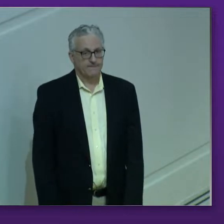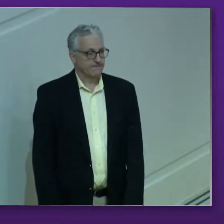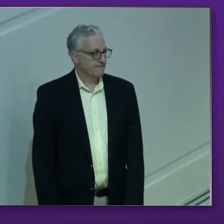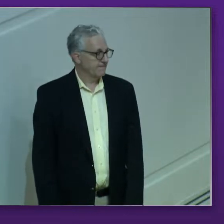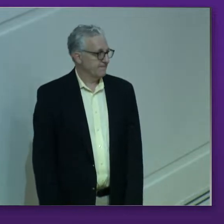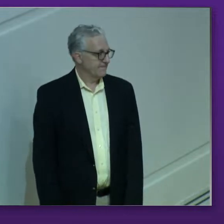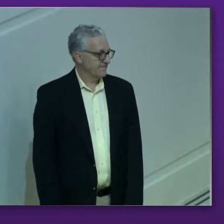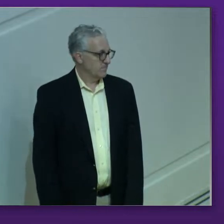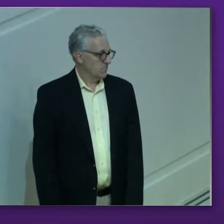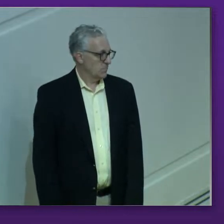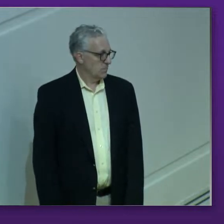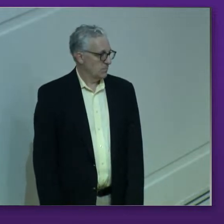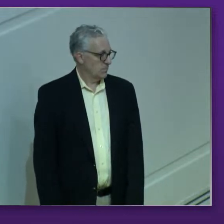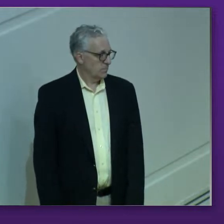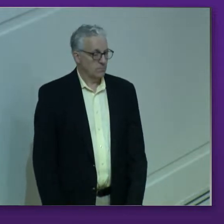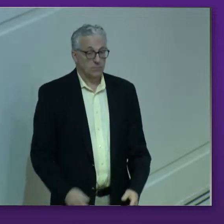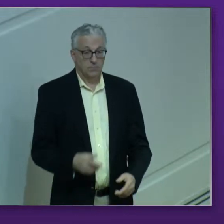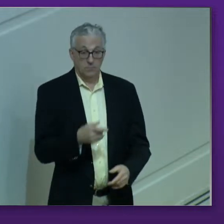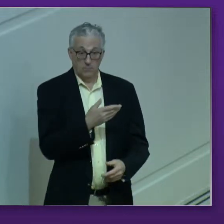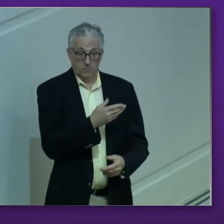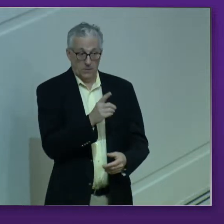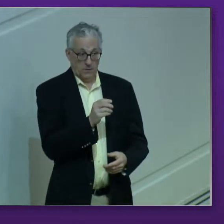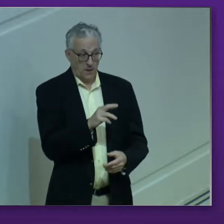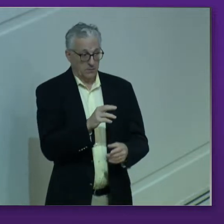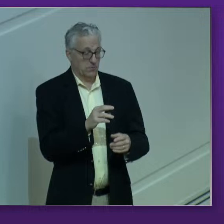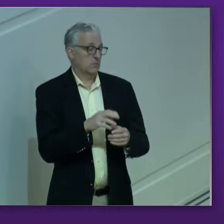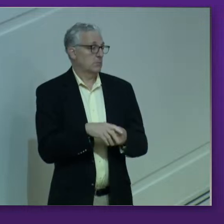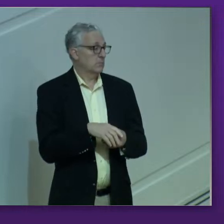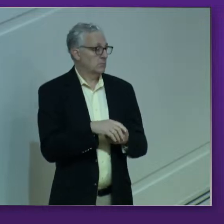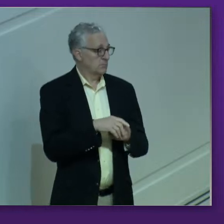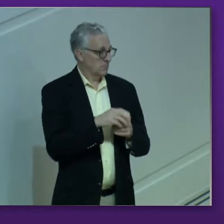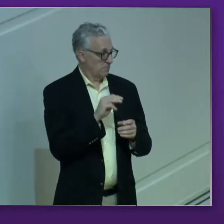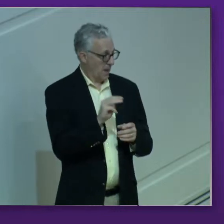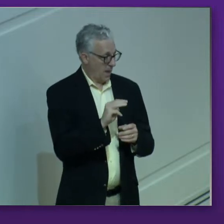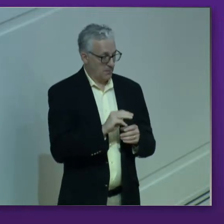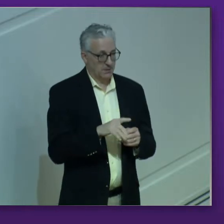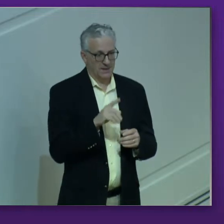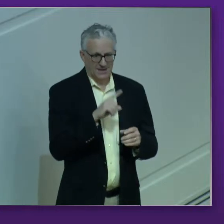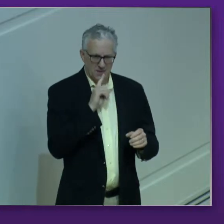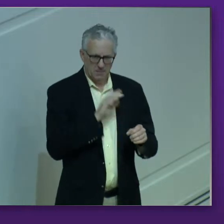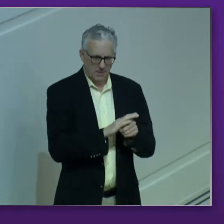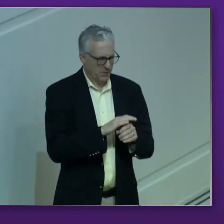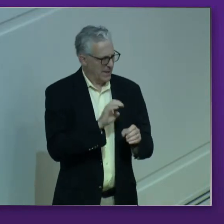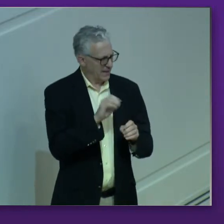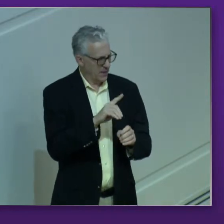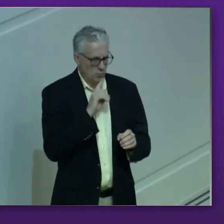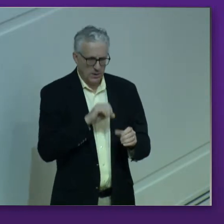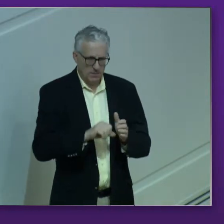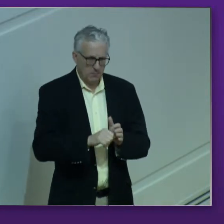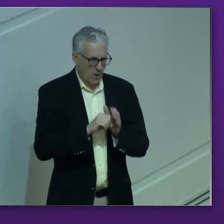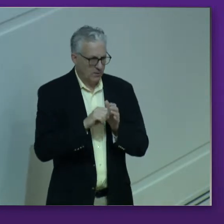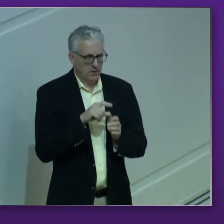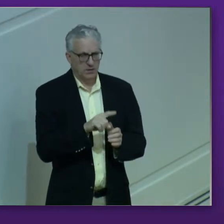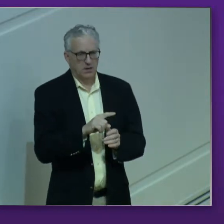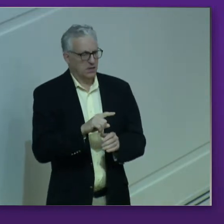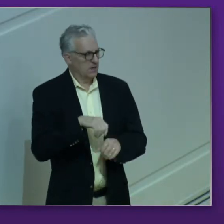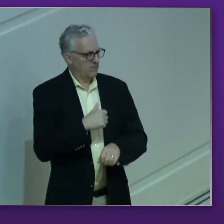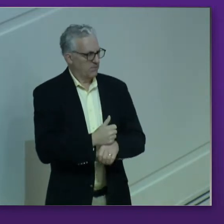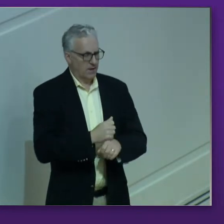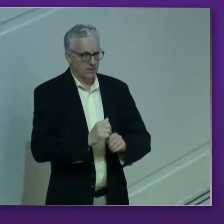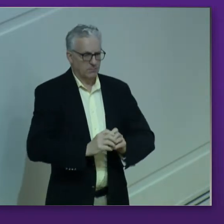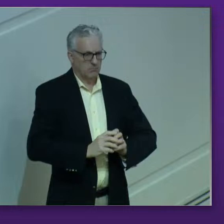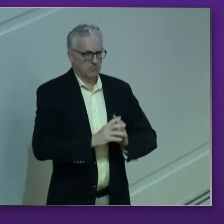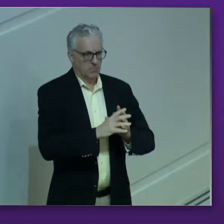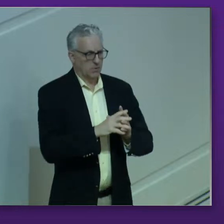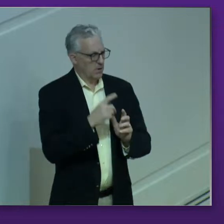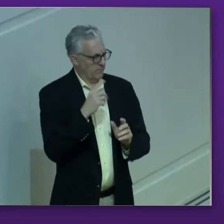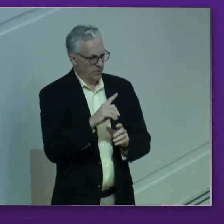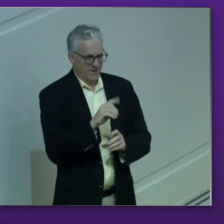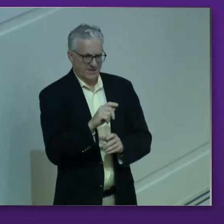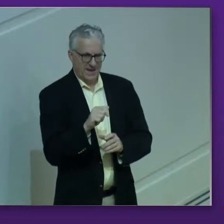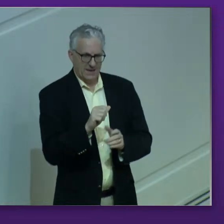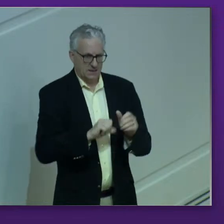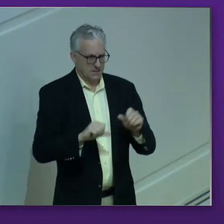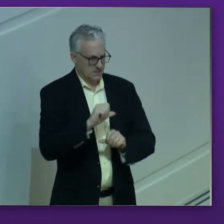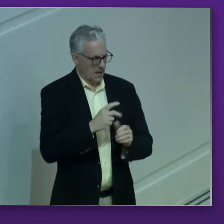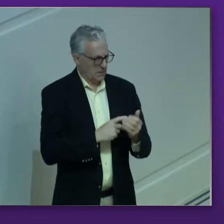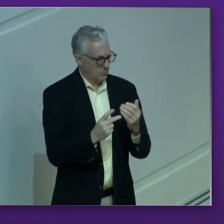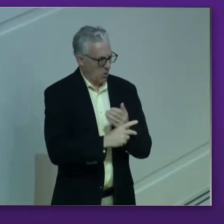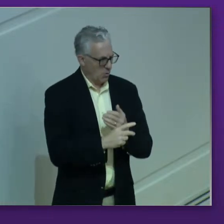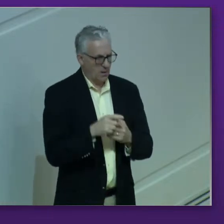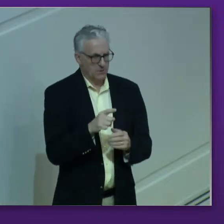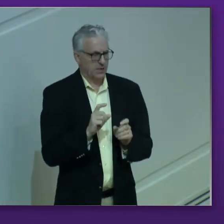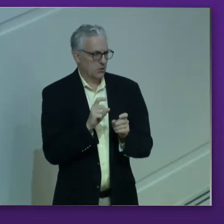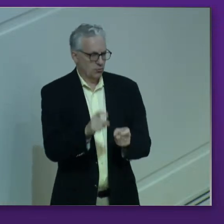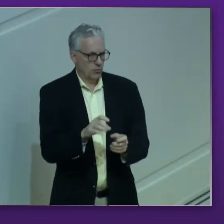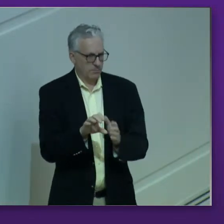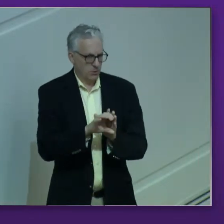STAGE.